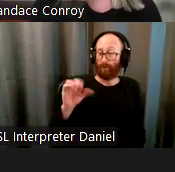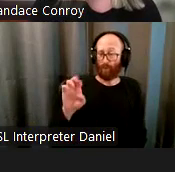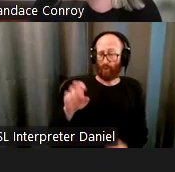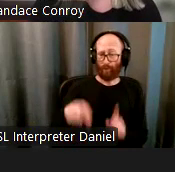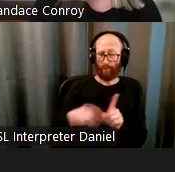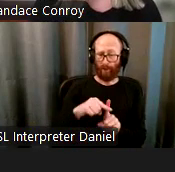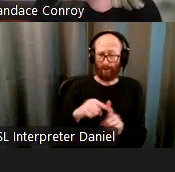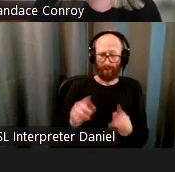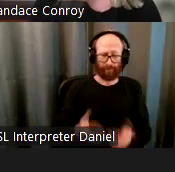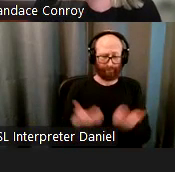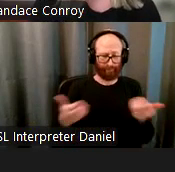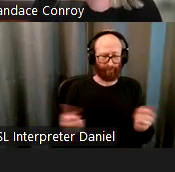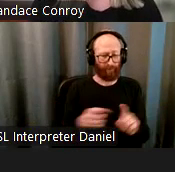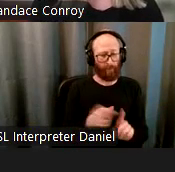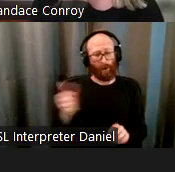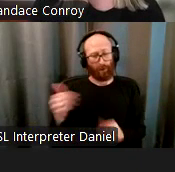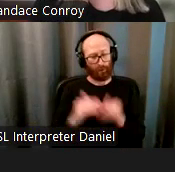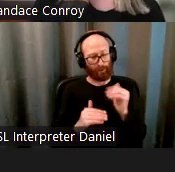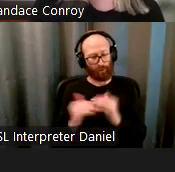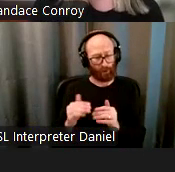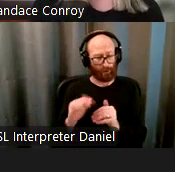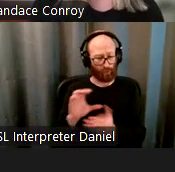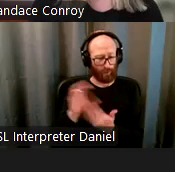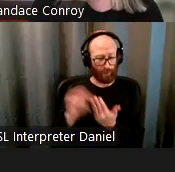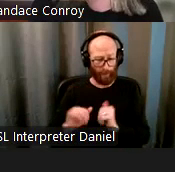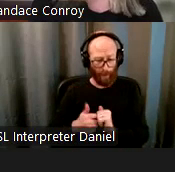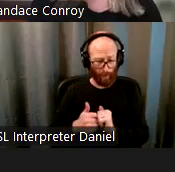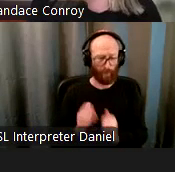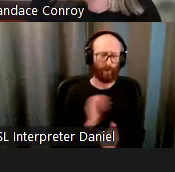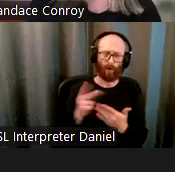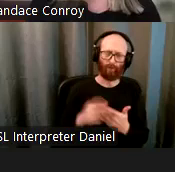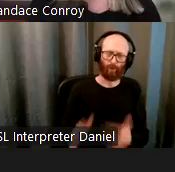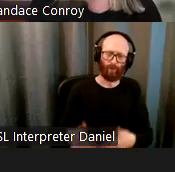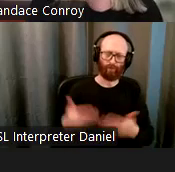Construction curriculum out there, is our program offers credit equivalencies